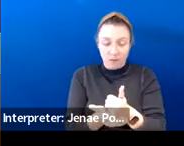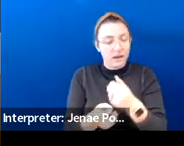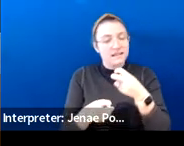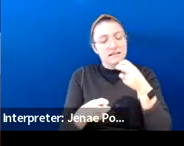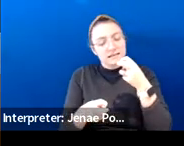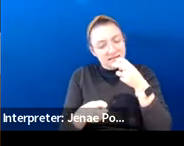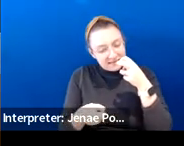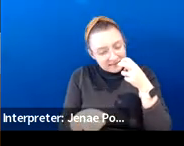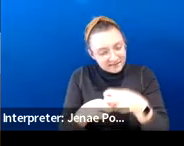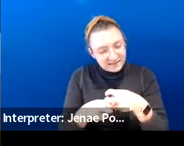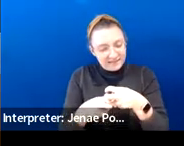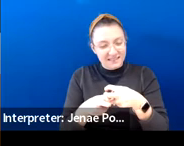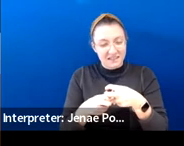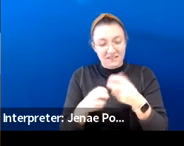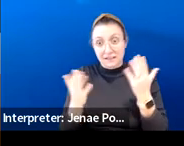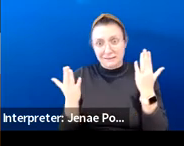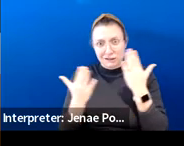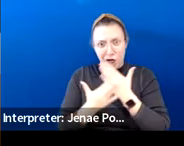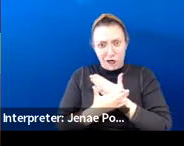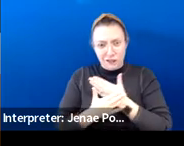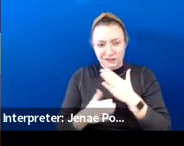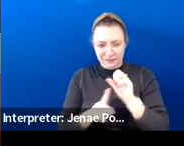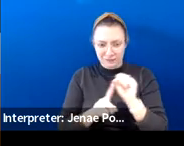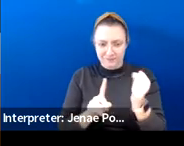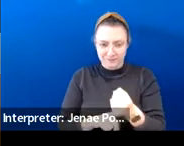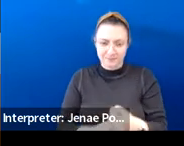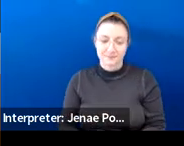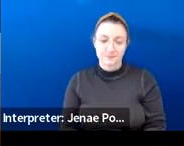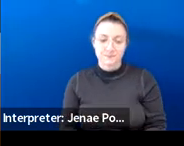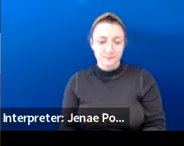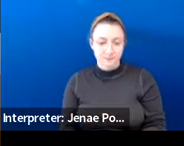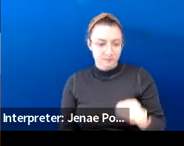and darkest of circumstances when a child needs to be removed from a home.